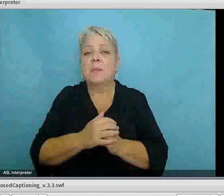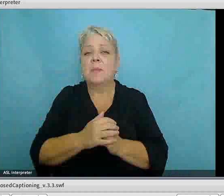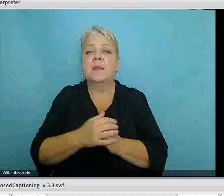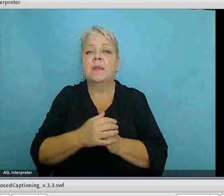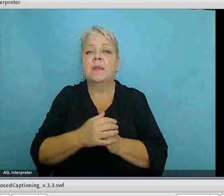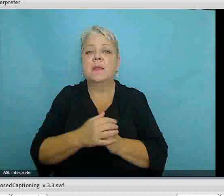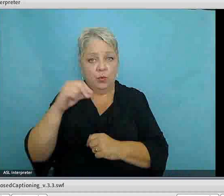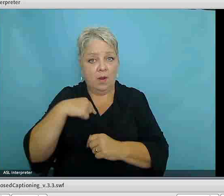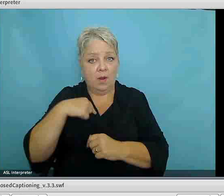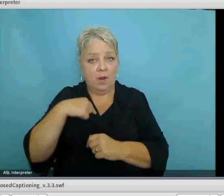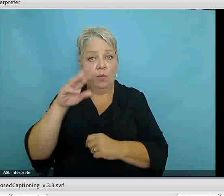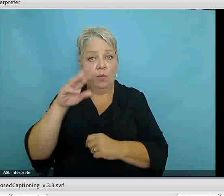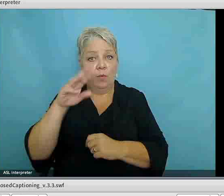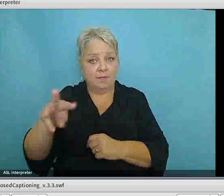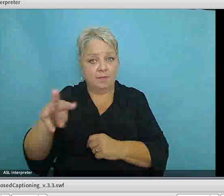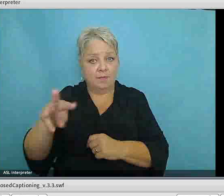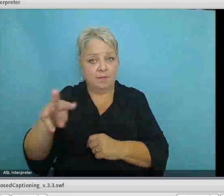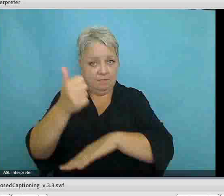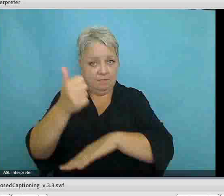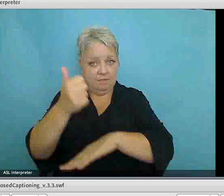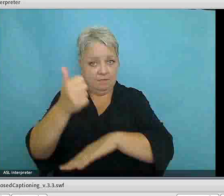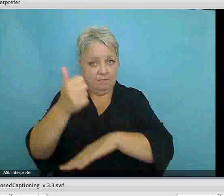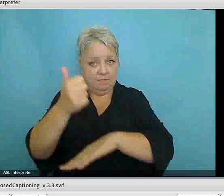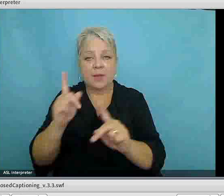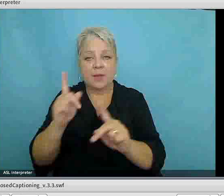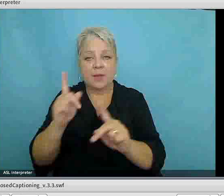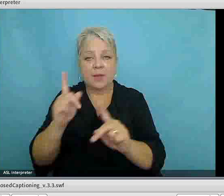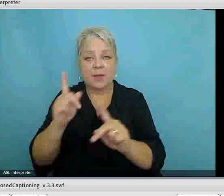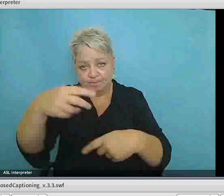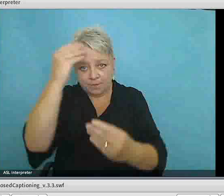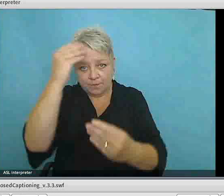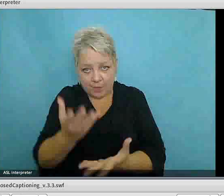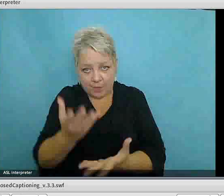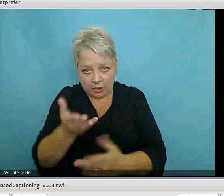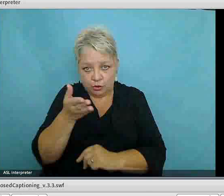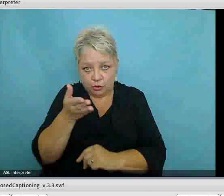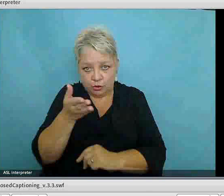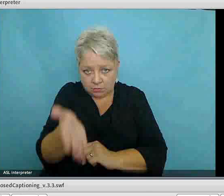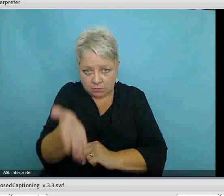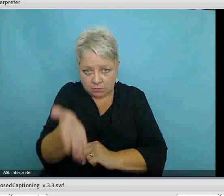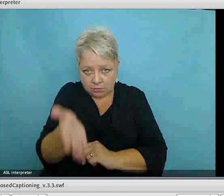And all they really need to do is call customer service.